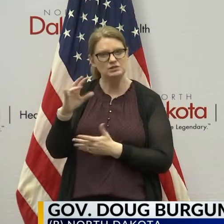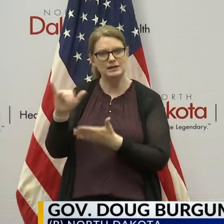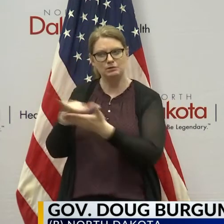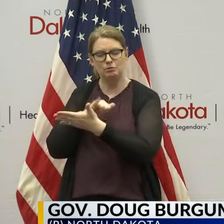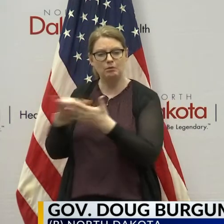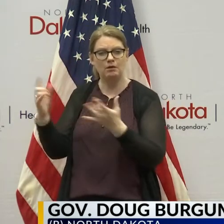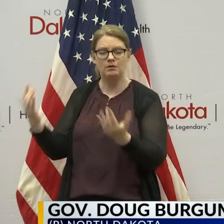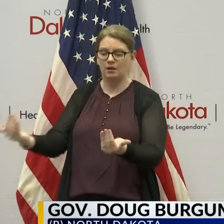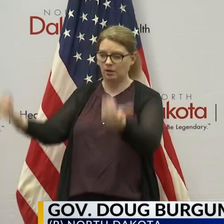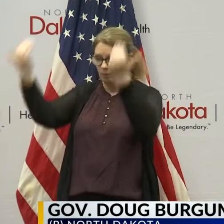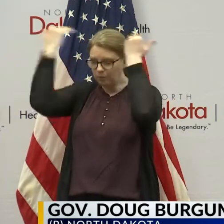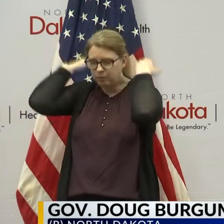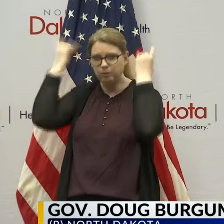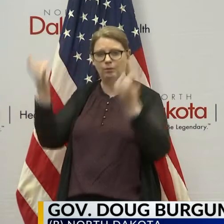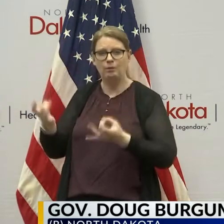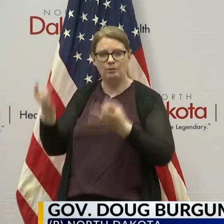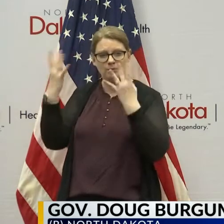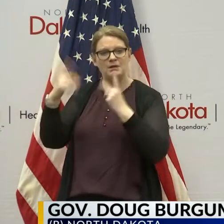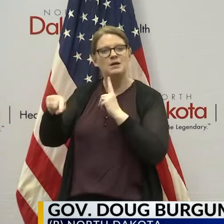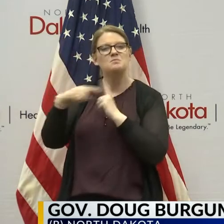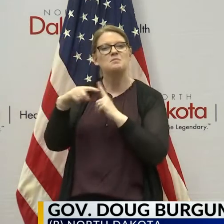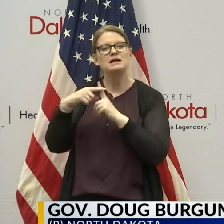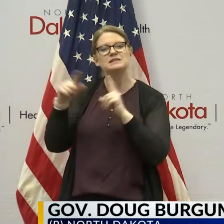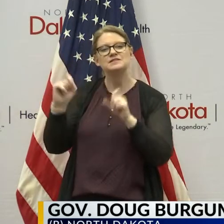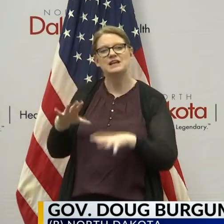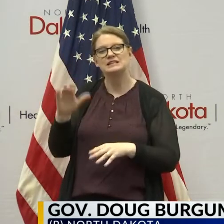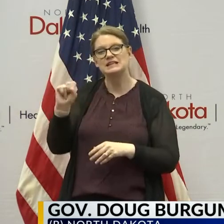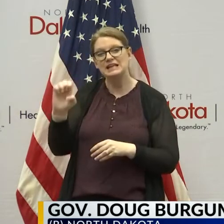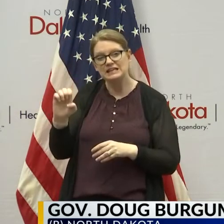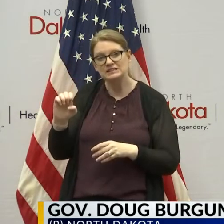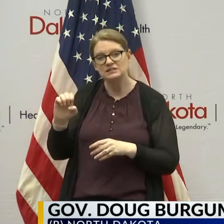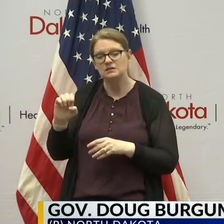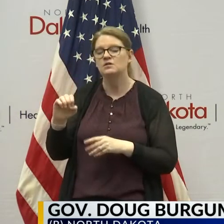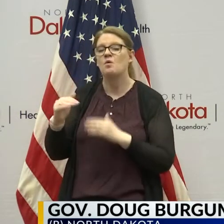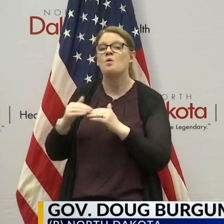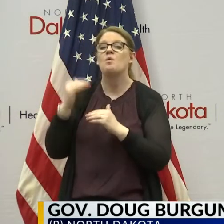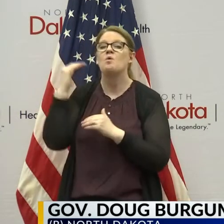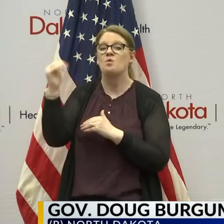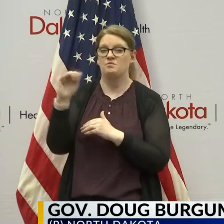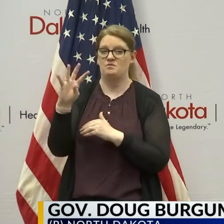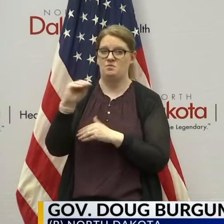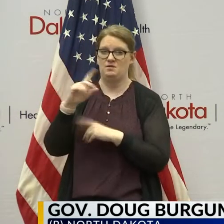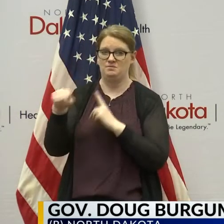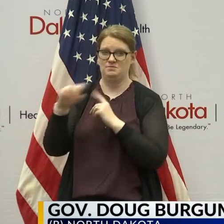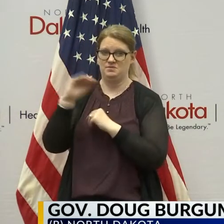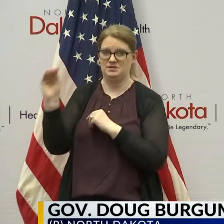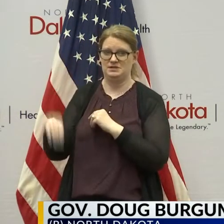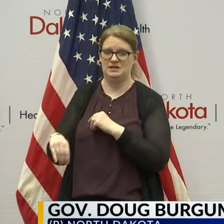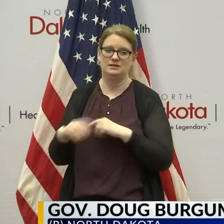WHEN THAT SEARCH MIGHT COME. AGAIN, BY COMPARISON, OTHER STATES THAT HAVE FOUND THEMSELVES IN THE MIDST OF THIS PANDEMIC BOTH NEW JERSEY AND NEW YORK HAD POSITIVE TEST CASE